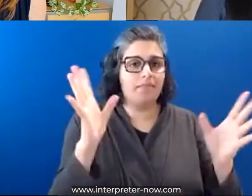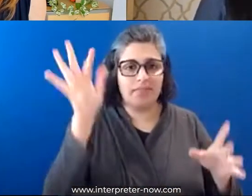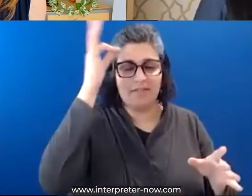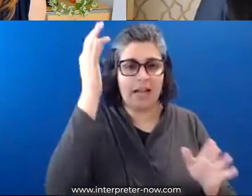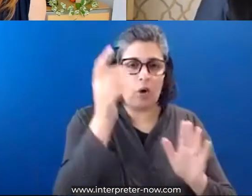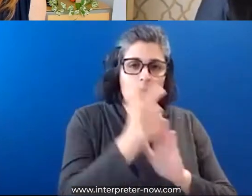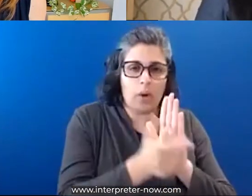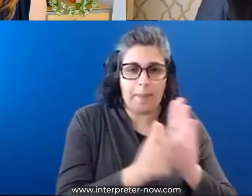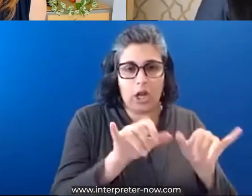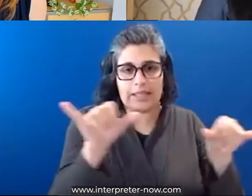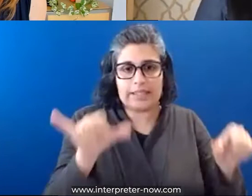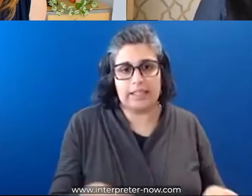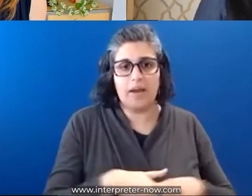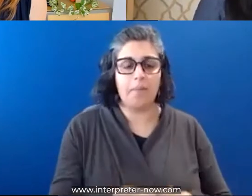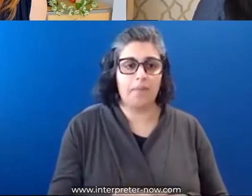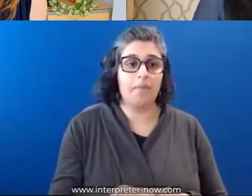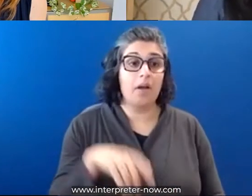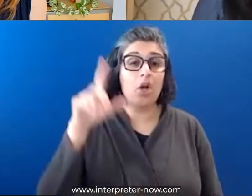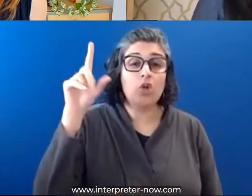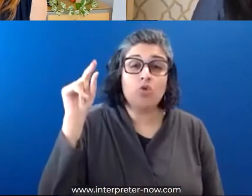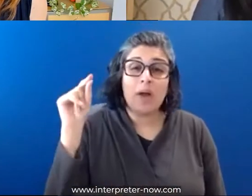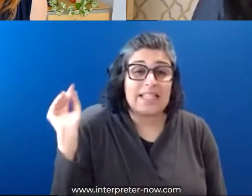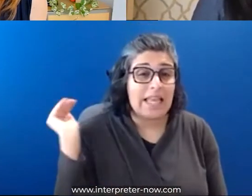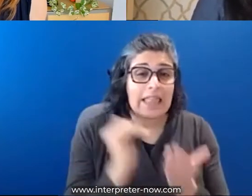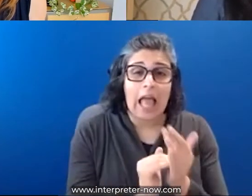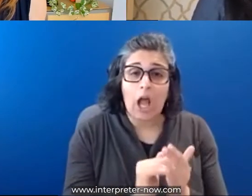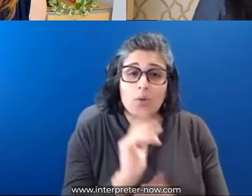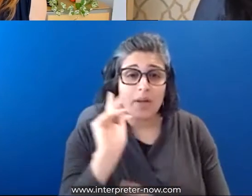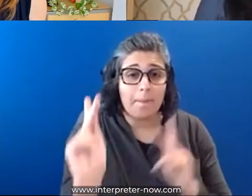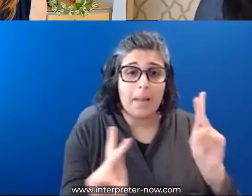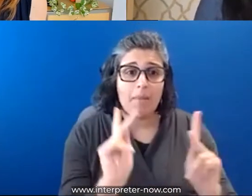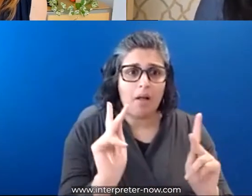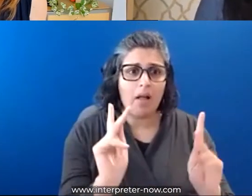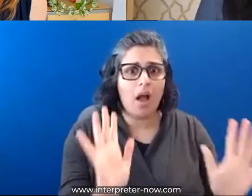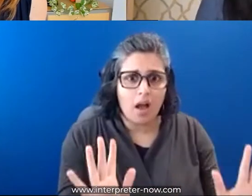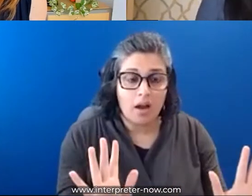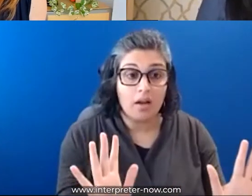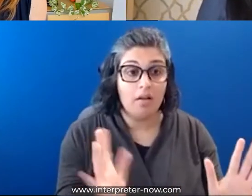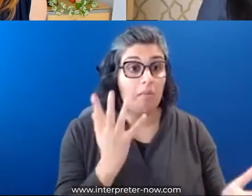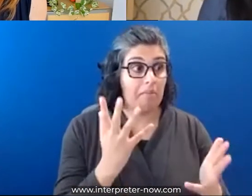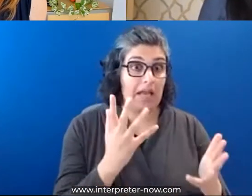Twenty thousand people. Could we have gotten a better piece of legislation if we waited?